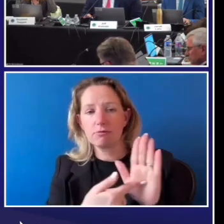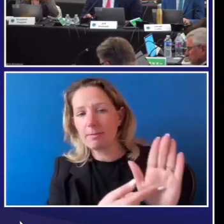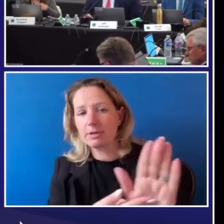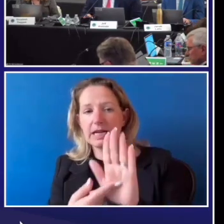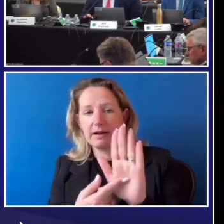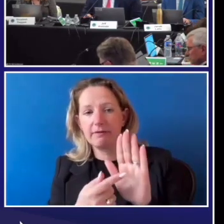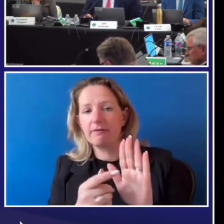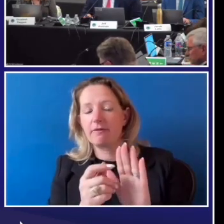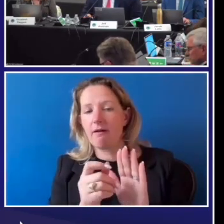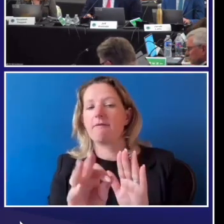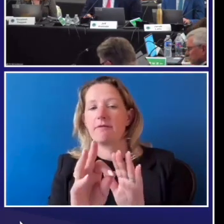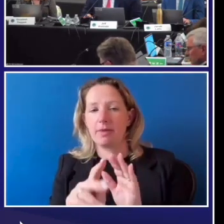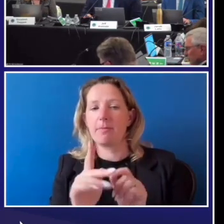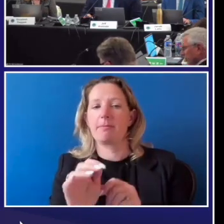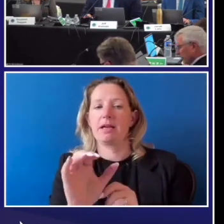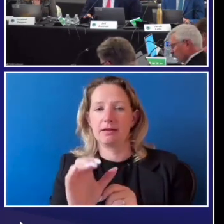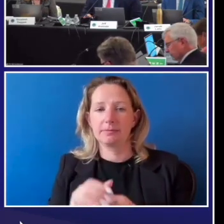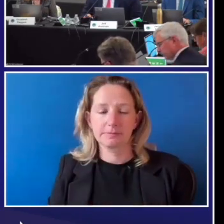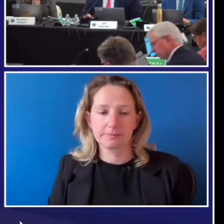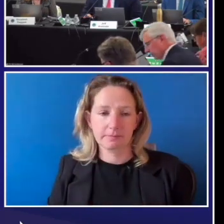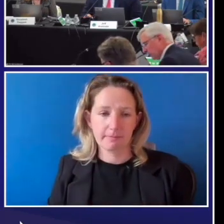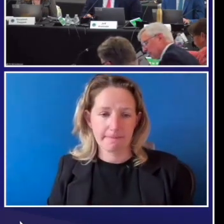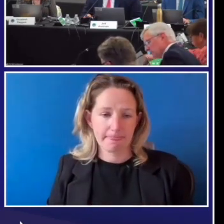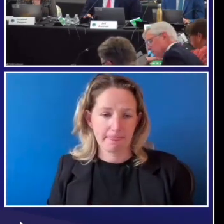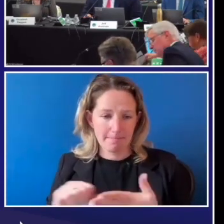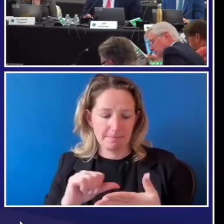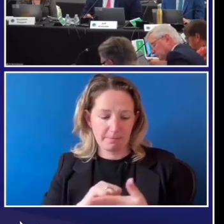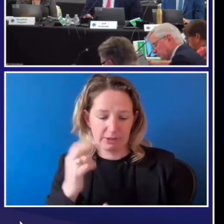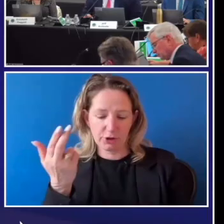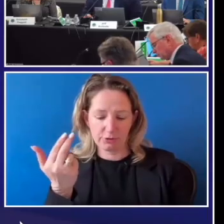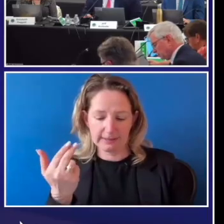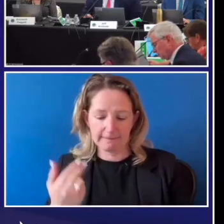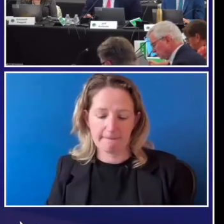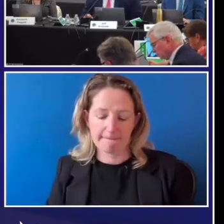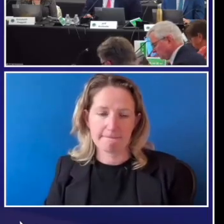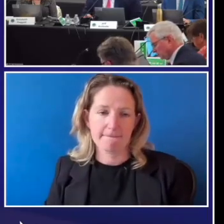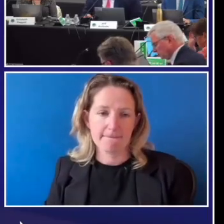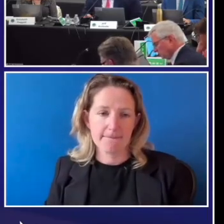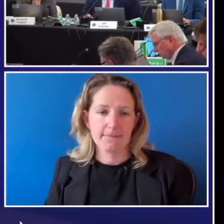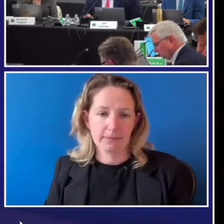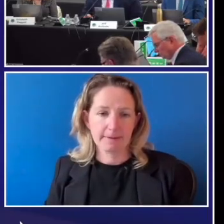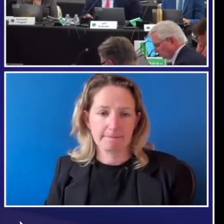page, yeah, page 13. Um, we are essentially just switching the term